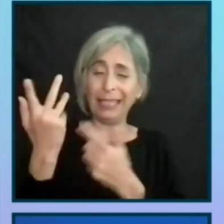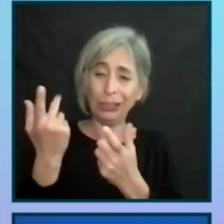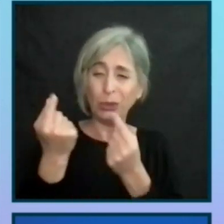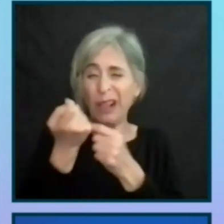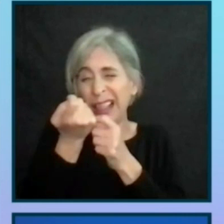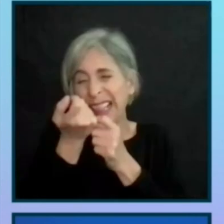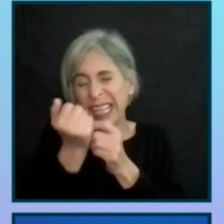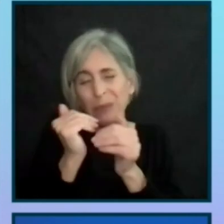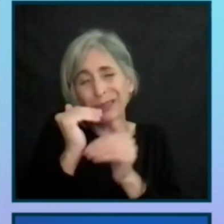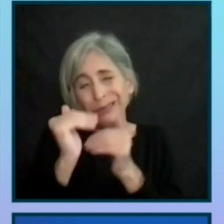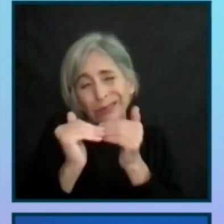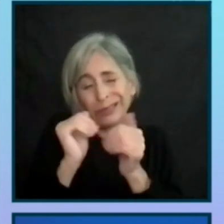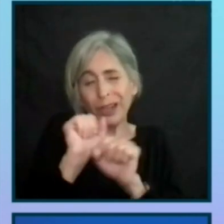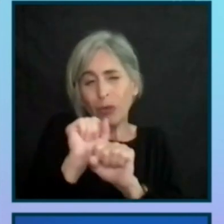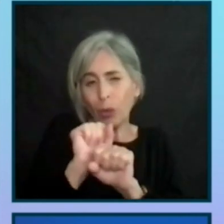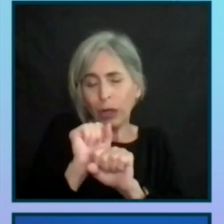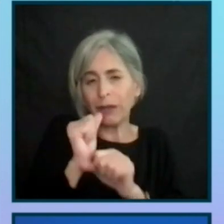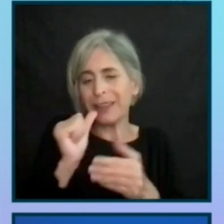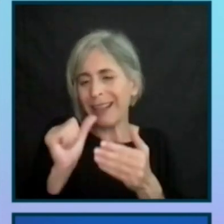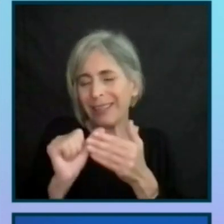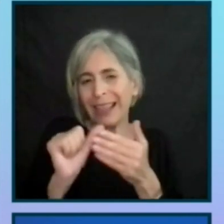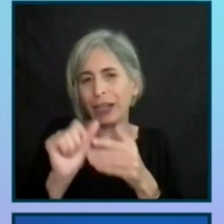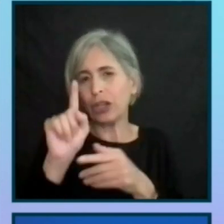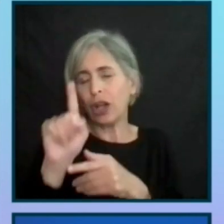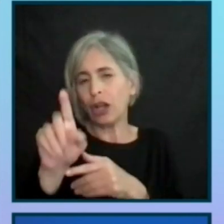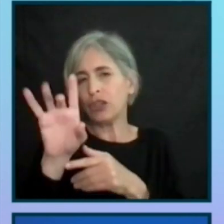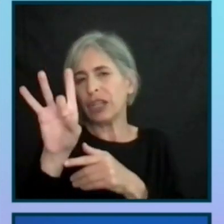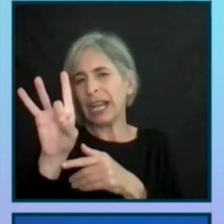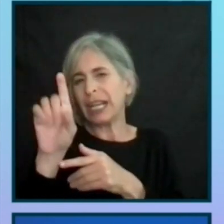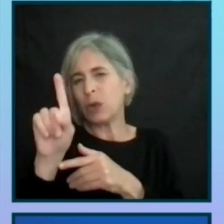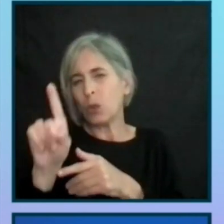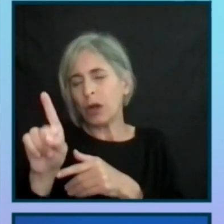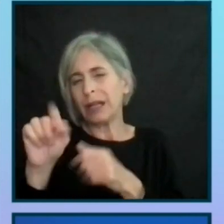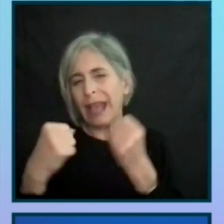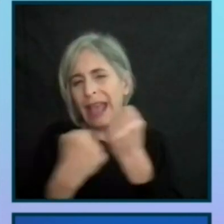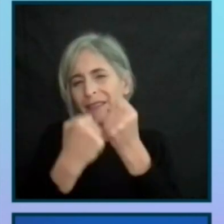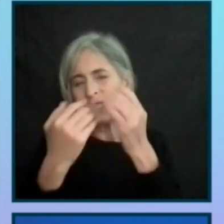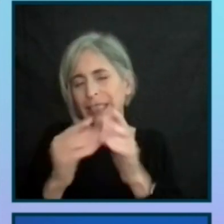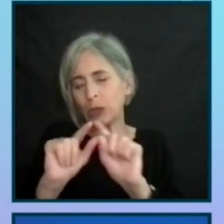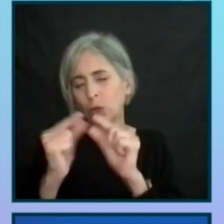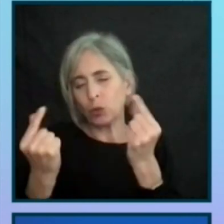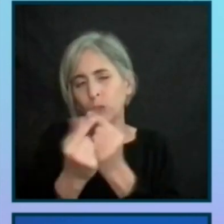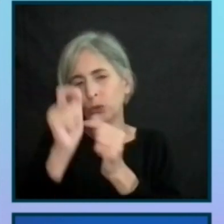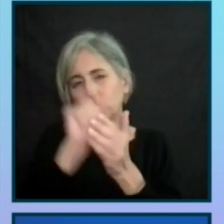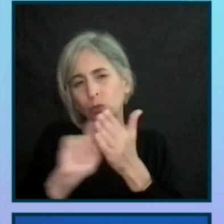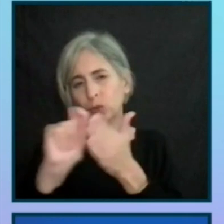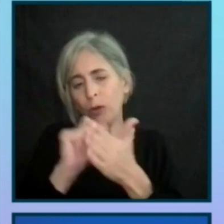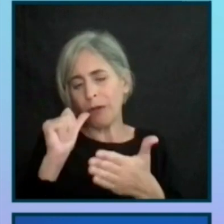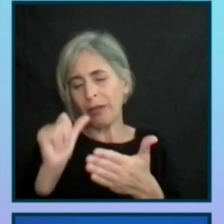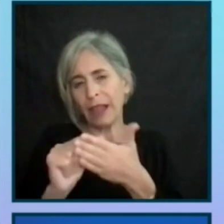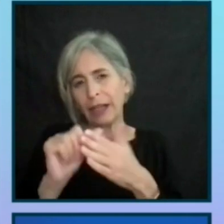There's a letter that 181 advocacy groups wrote to the Department of Justice,